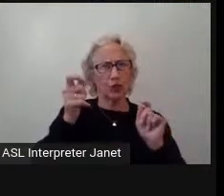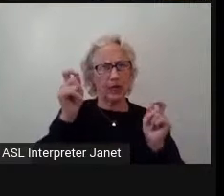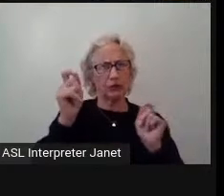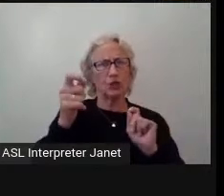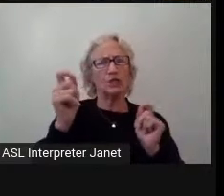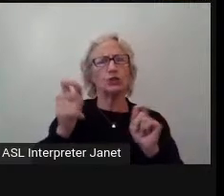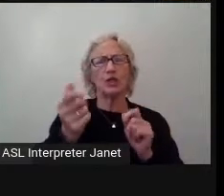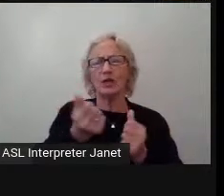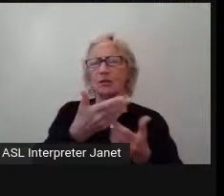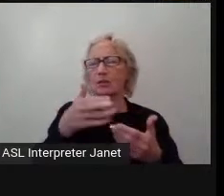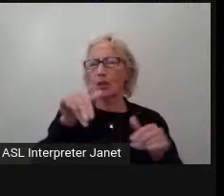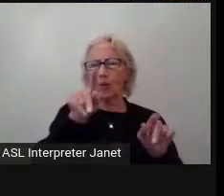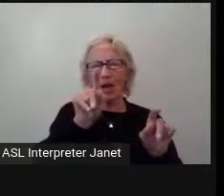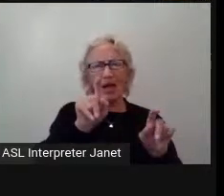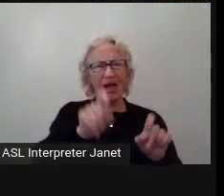We have